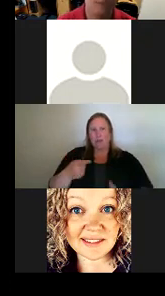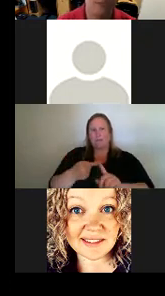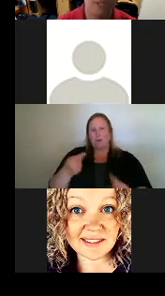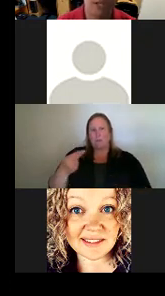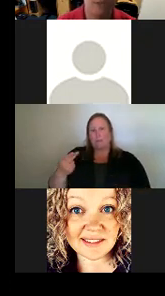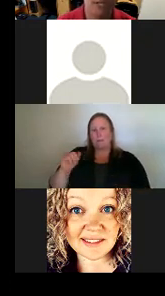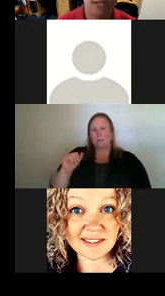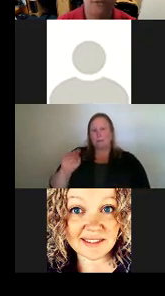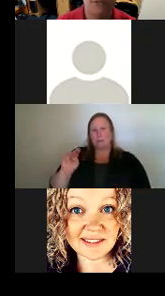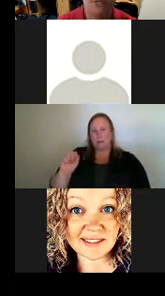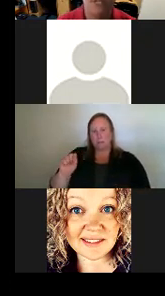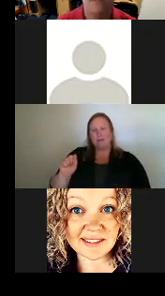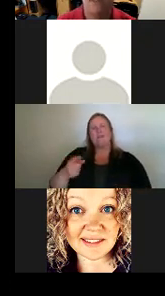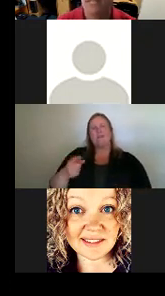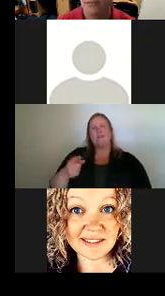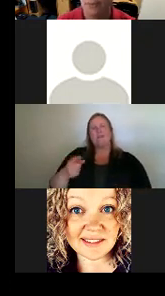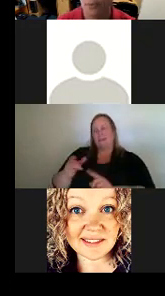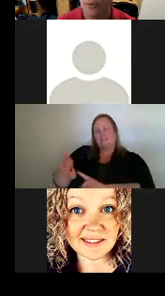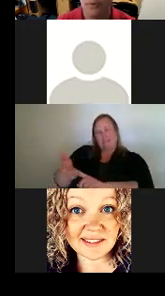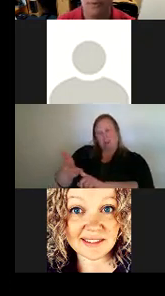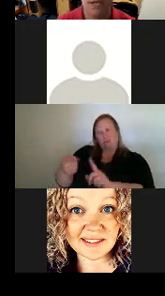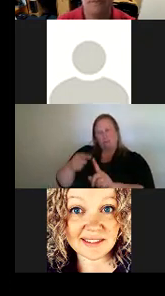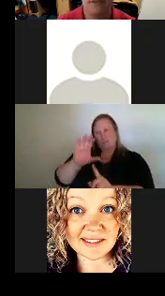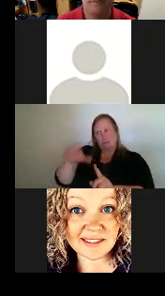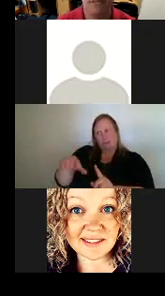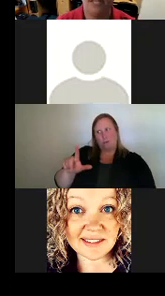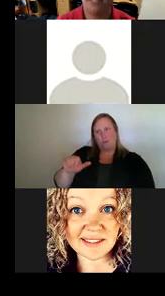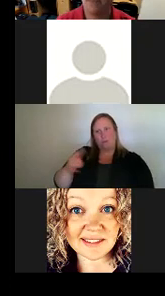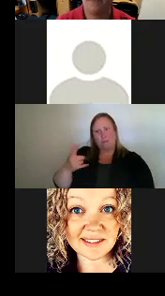CHICAGO LIGHTHOUSE.